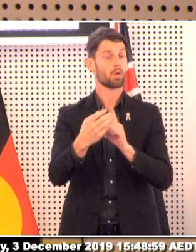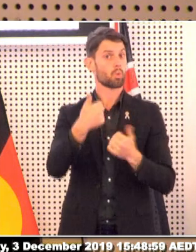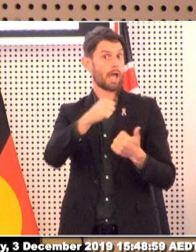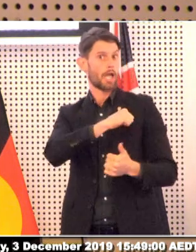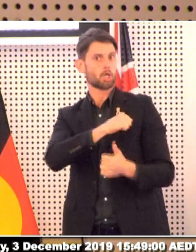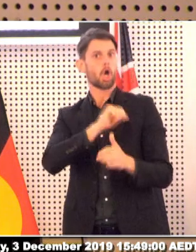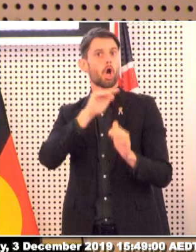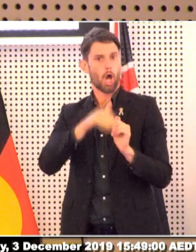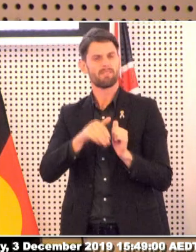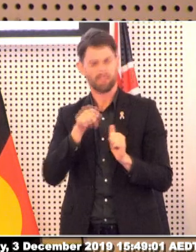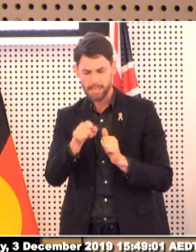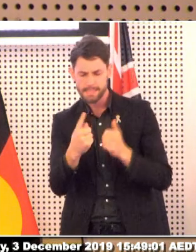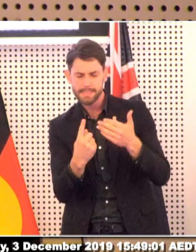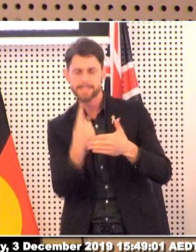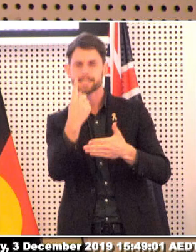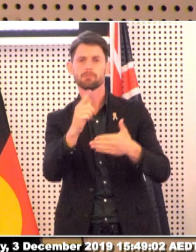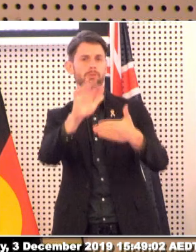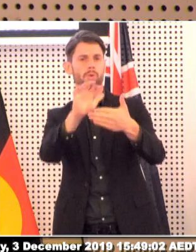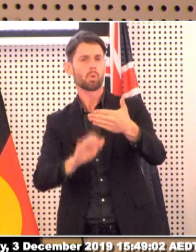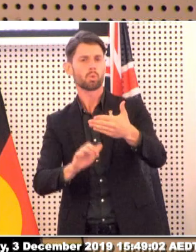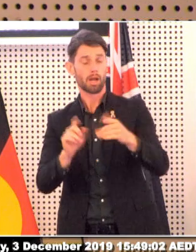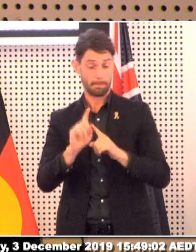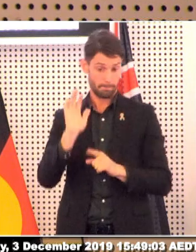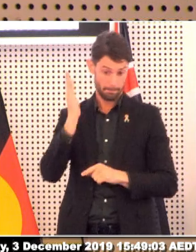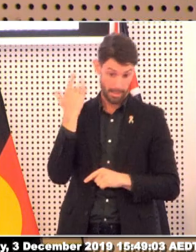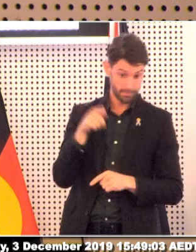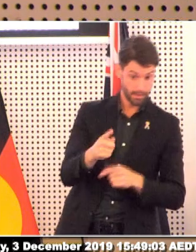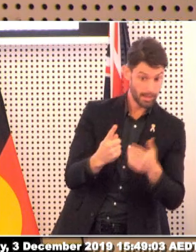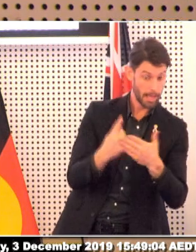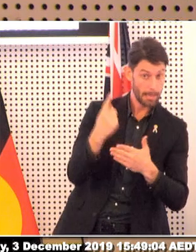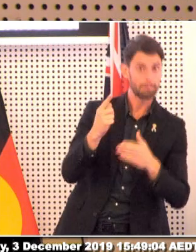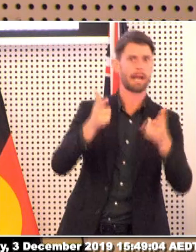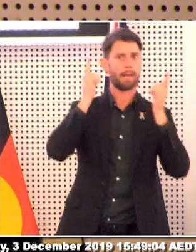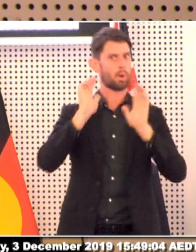if something has happened that has caused – or potentially caused harm to a resident,